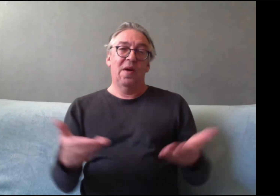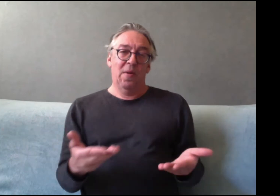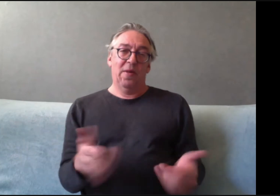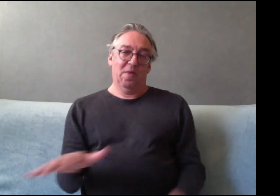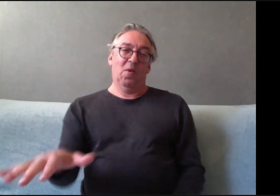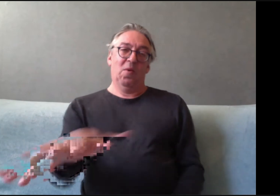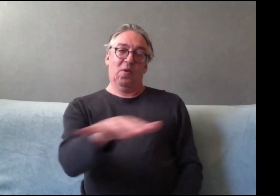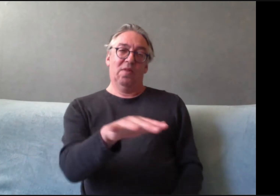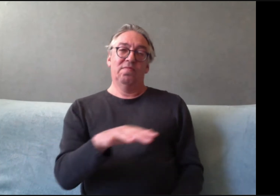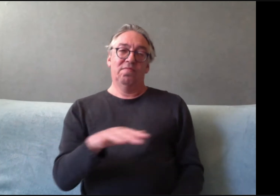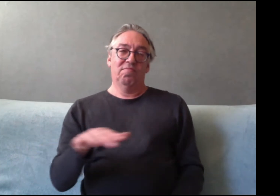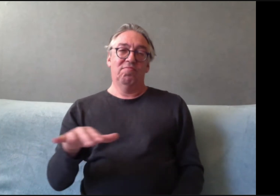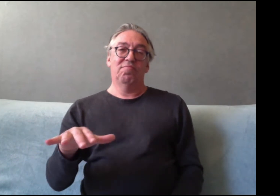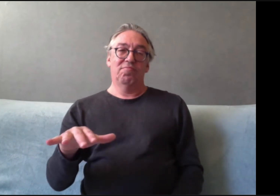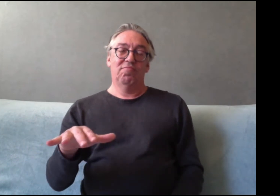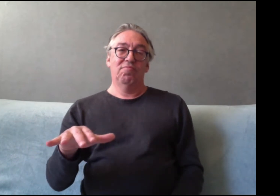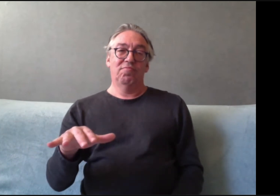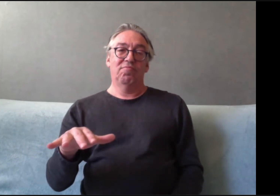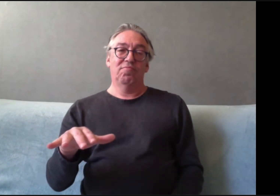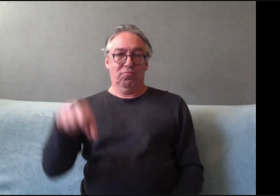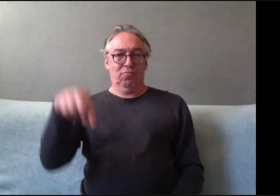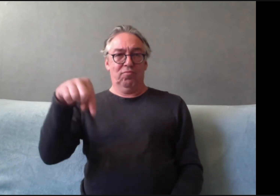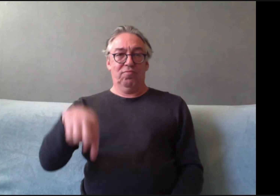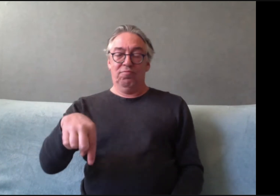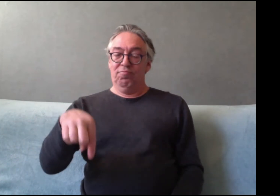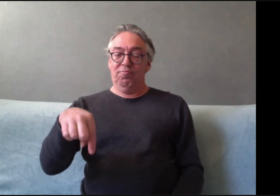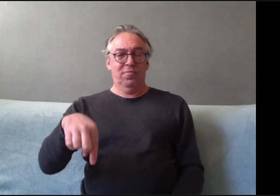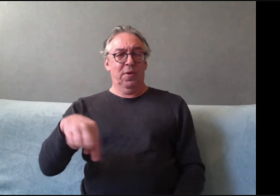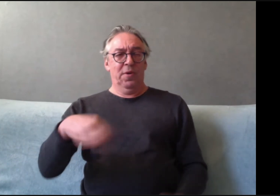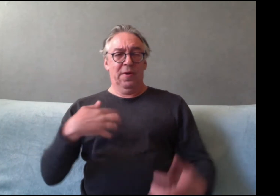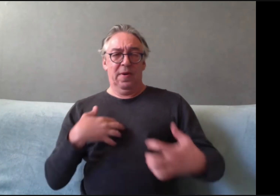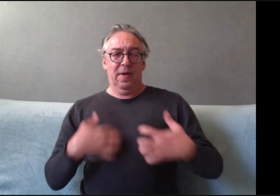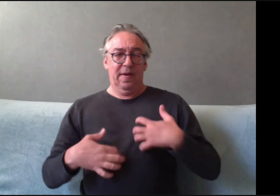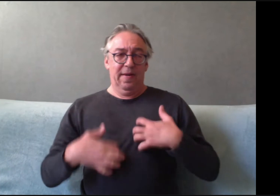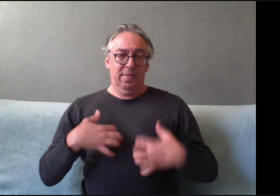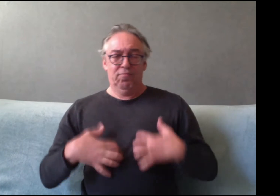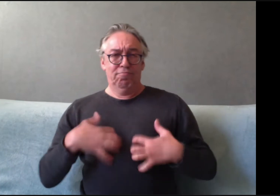to this quite interesting and important webinar.